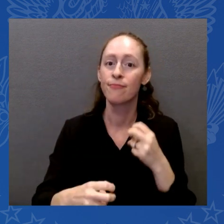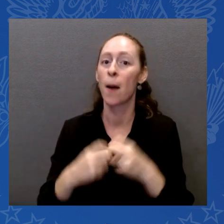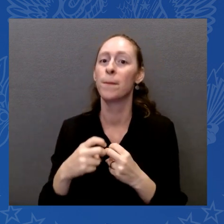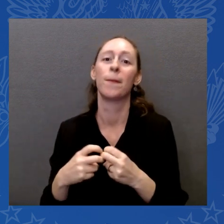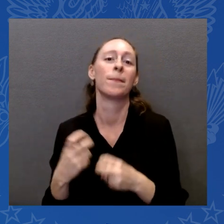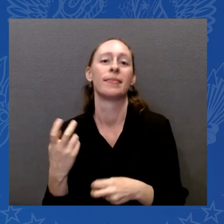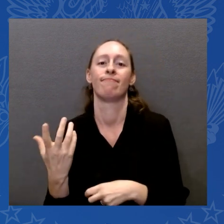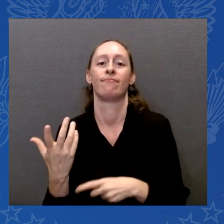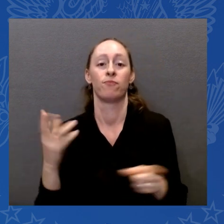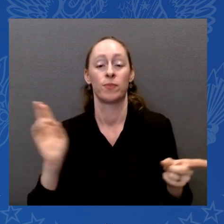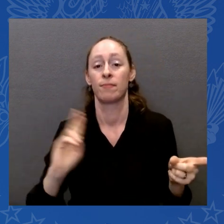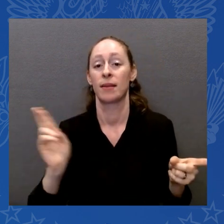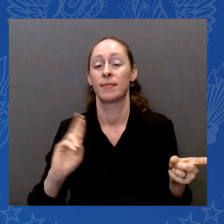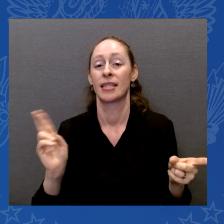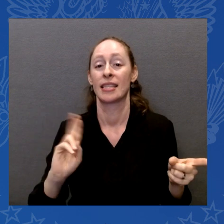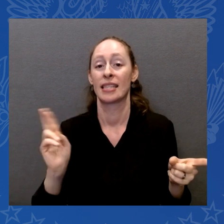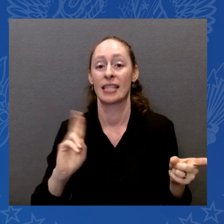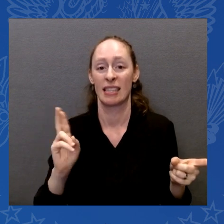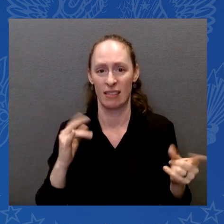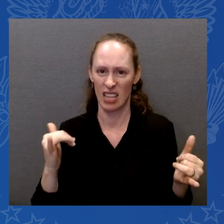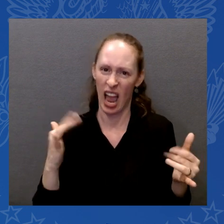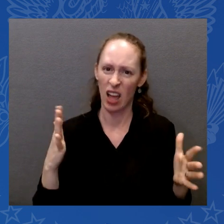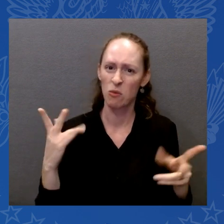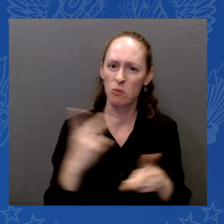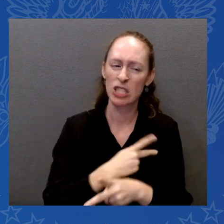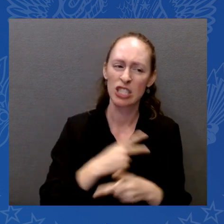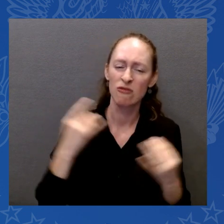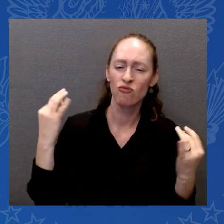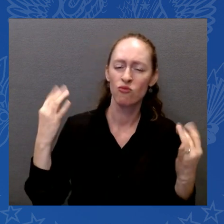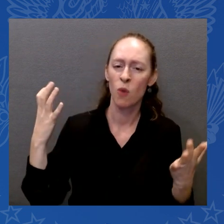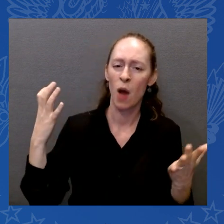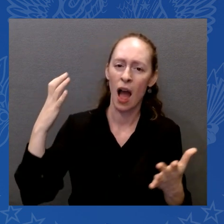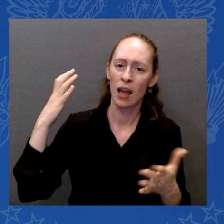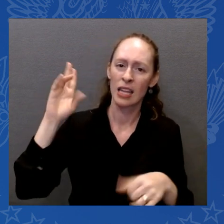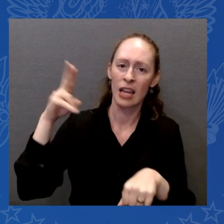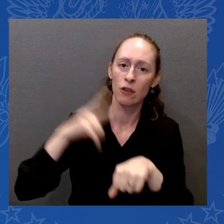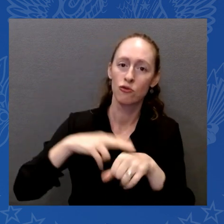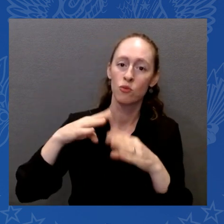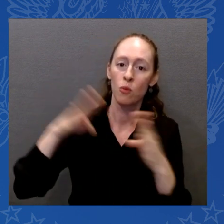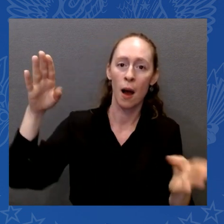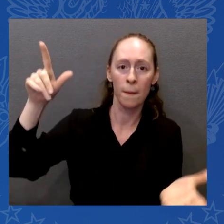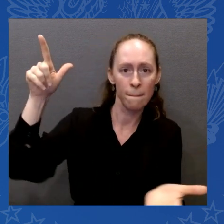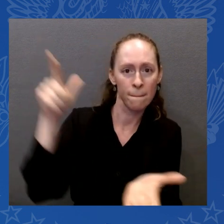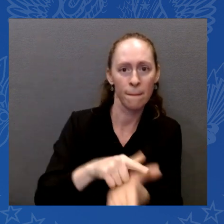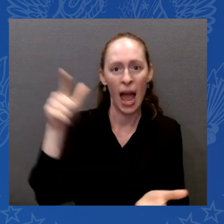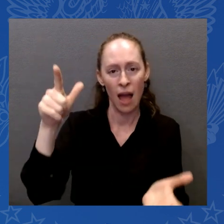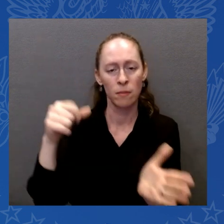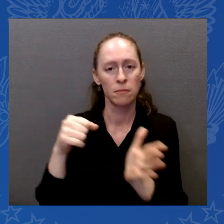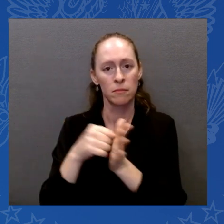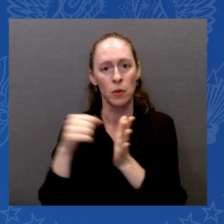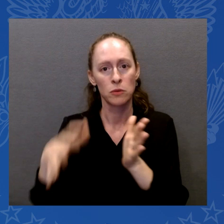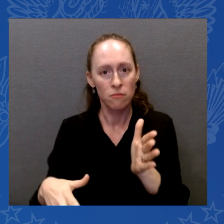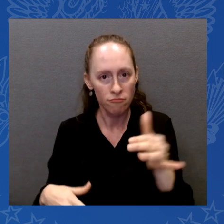Let me be clear what that means: It means that even if you live in a state where extremist Republican officials